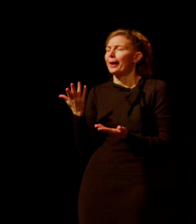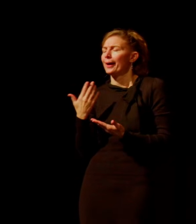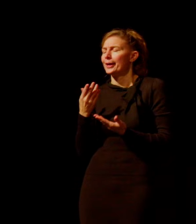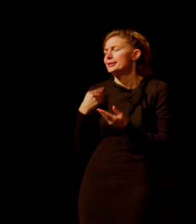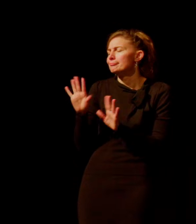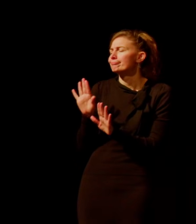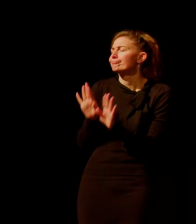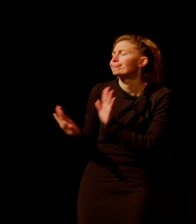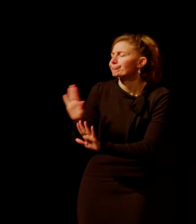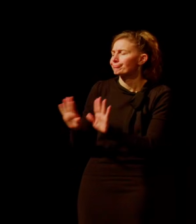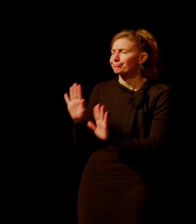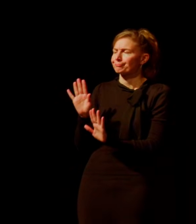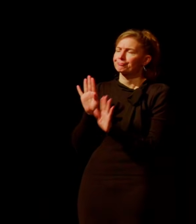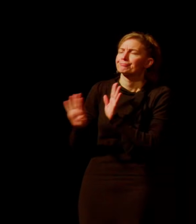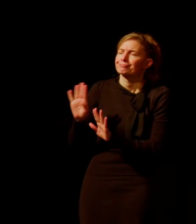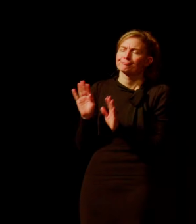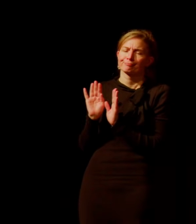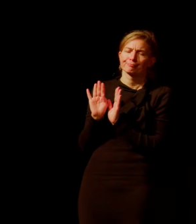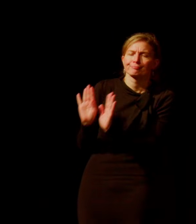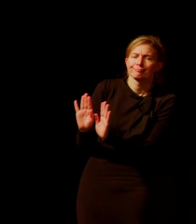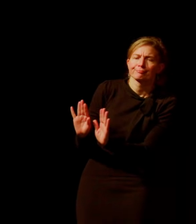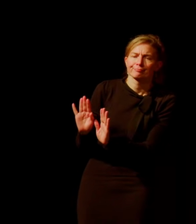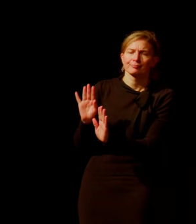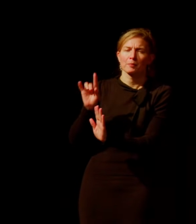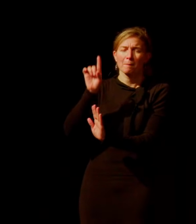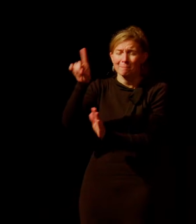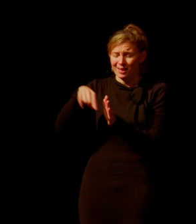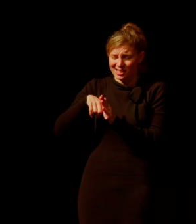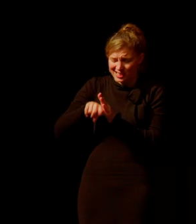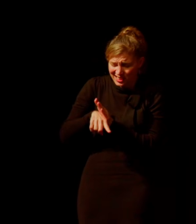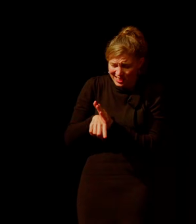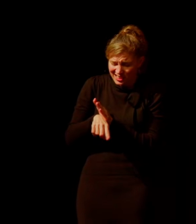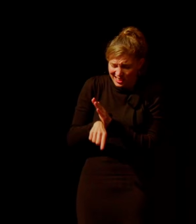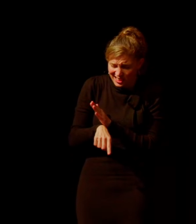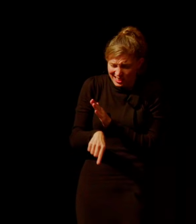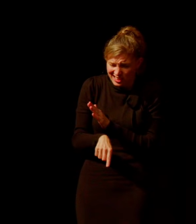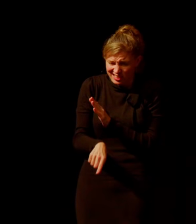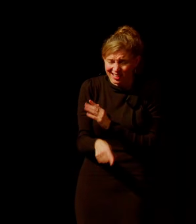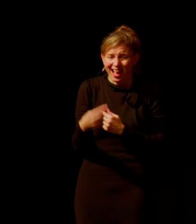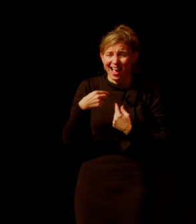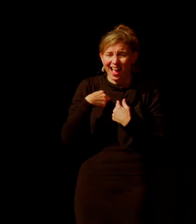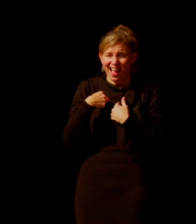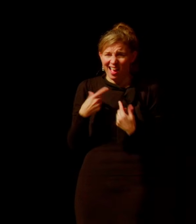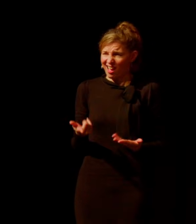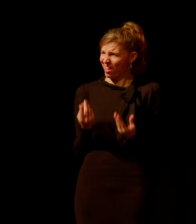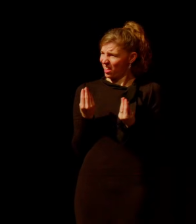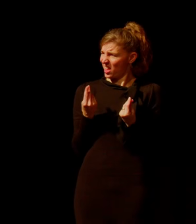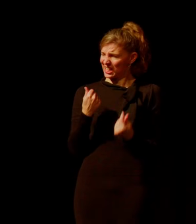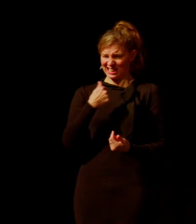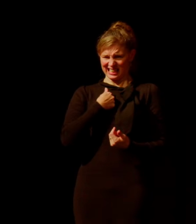but over time they erode something deeper, namely, your sense of self-worth.